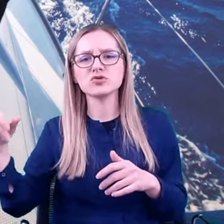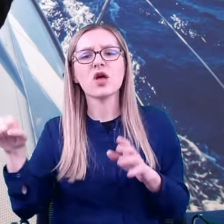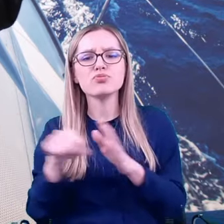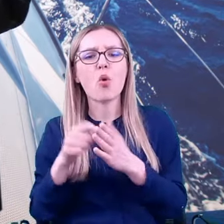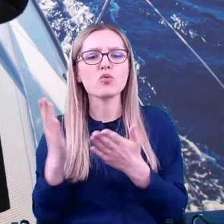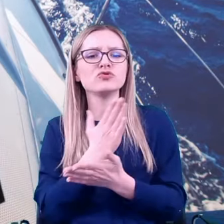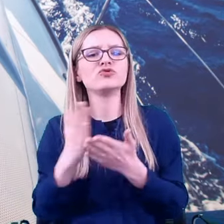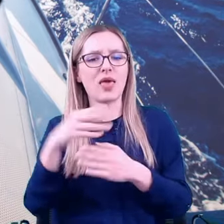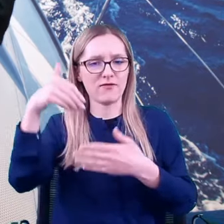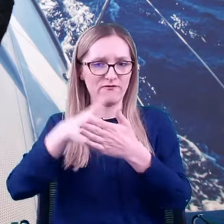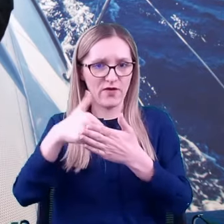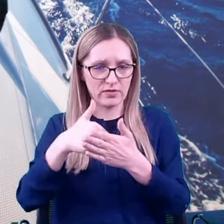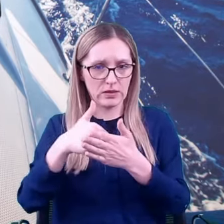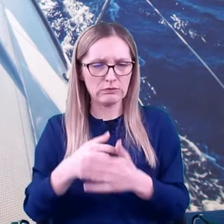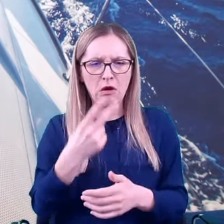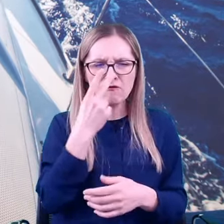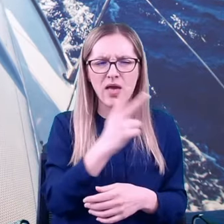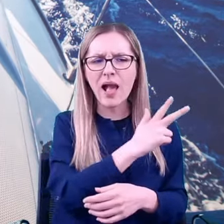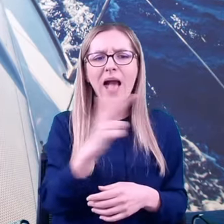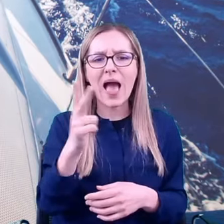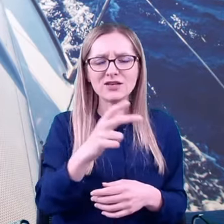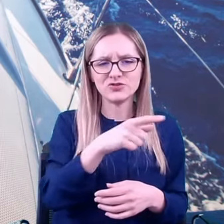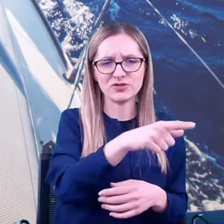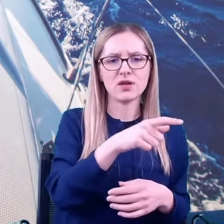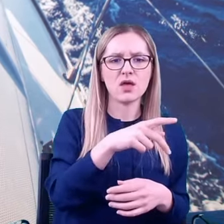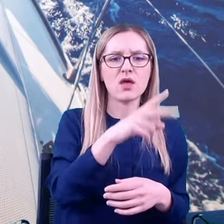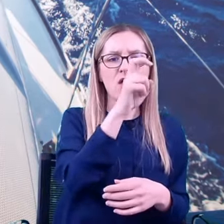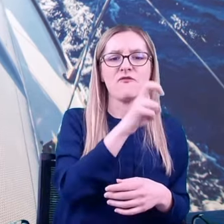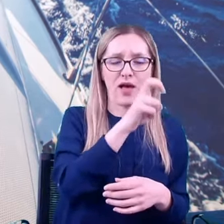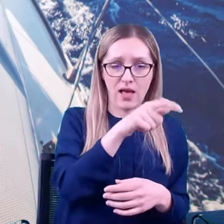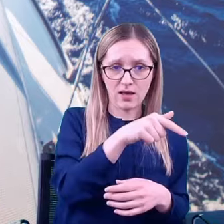From each hydrogen atom, as we saw, we get one proton and electron,